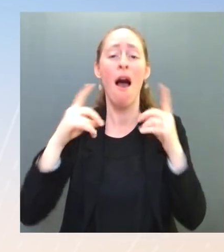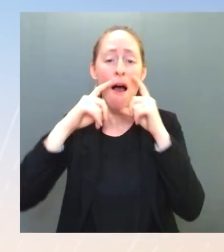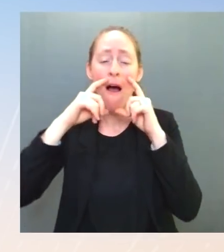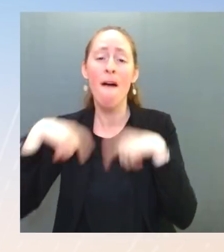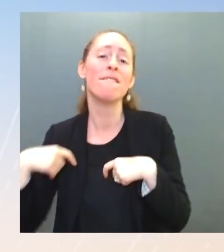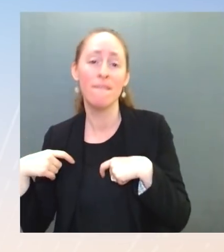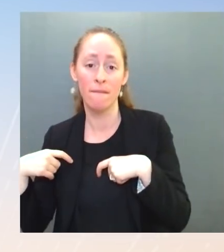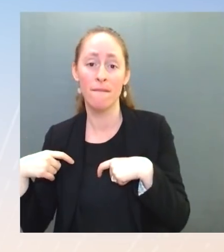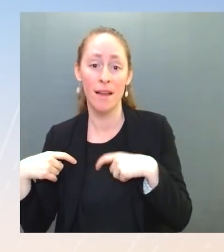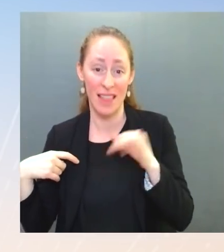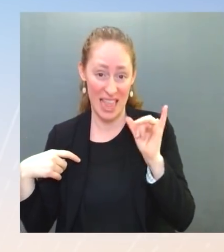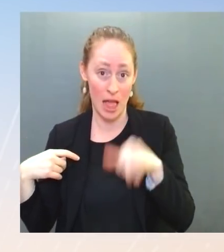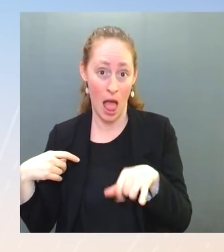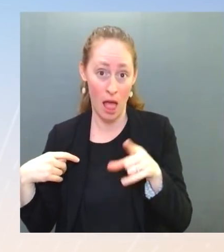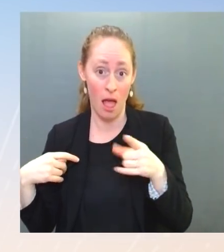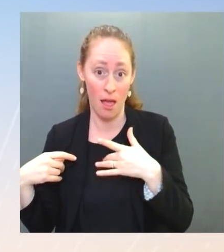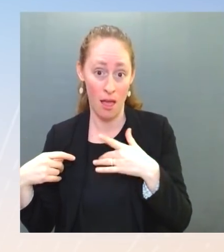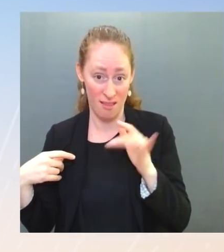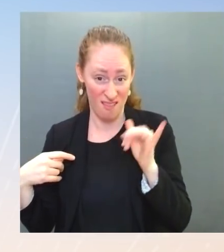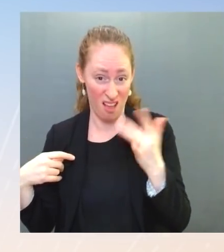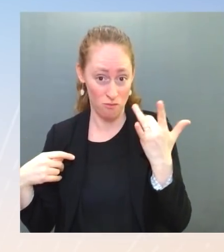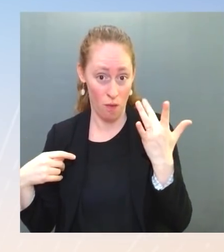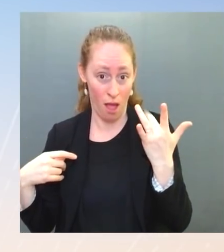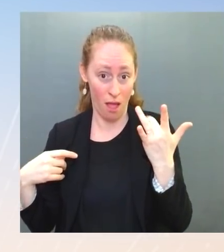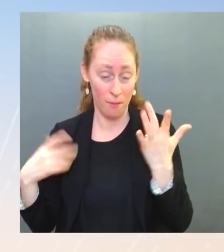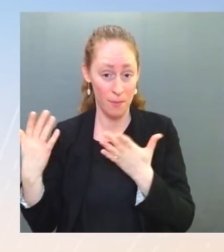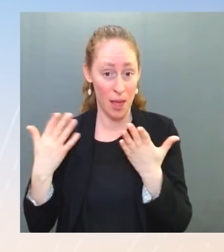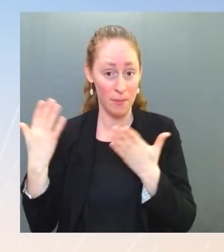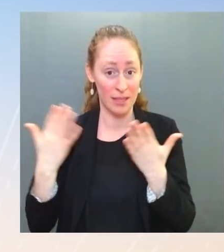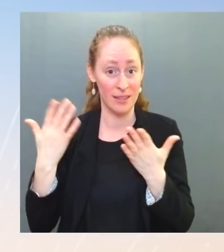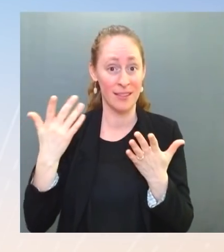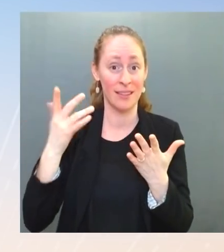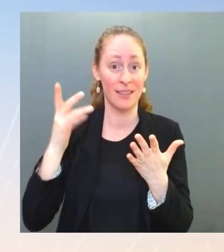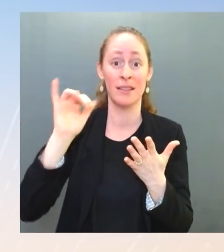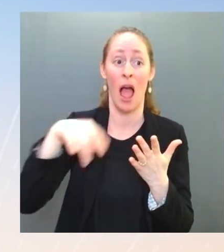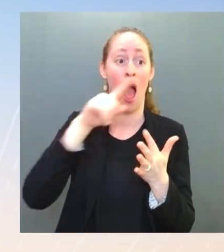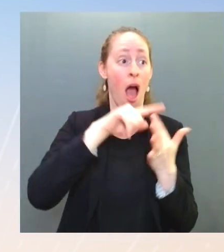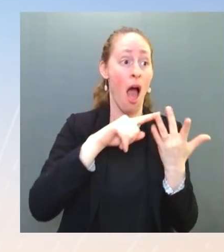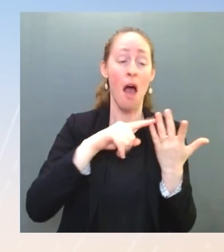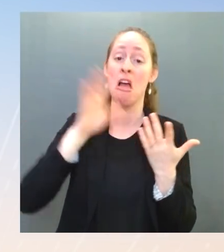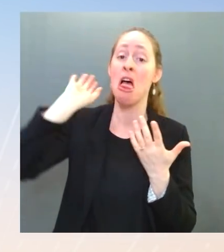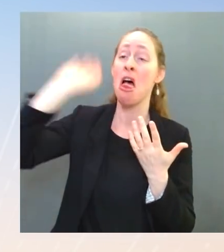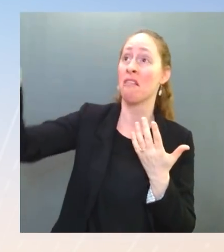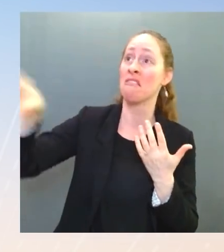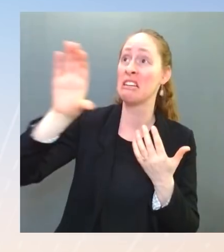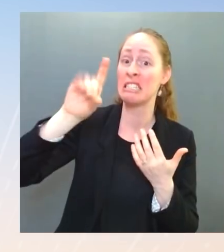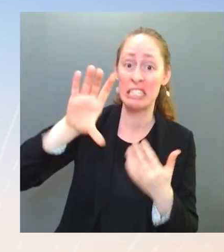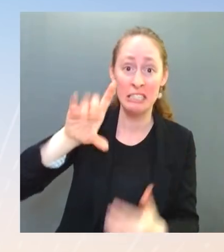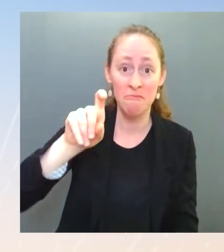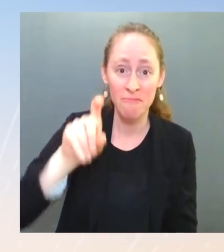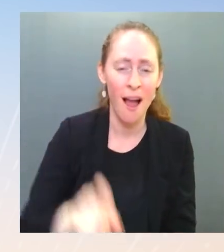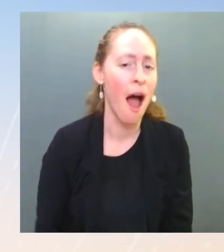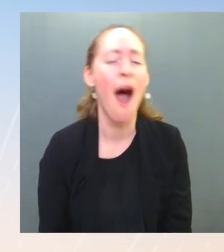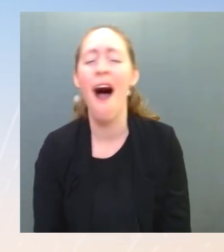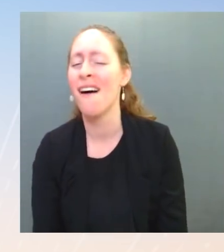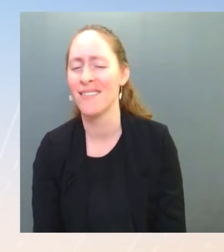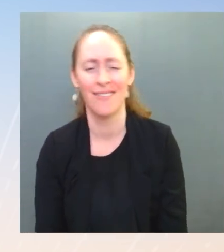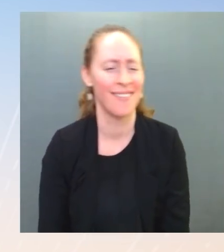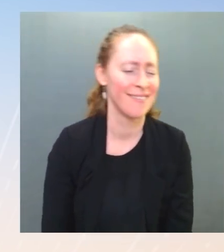What I was convey is that while she has worn a mask, as is protocol and as is our expectation of everyone from the Vice President,